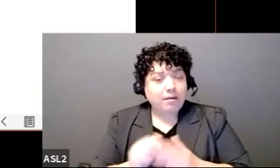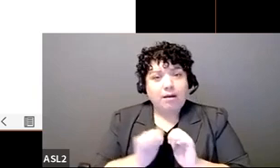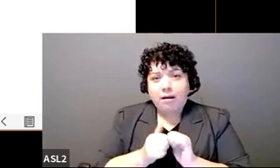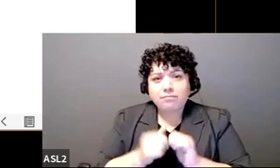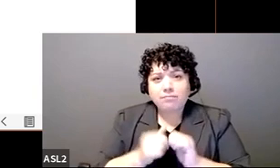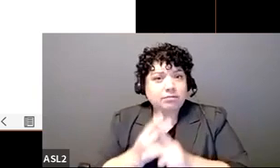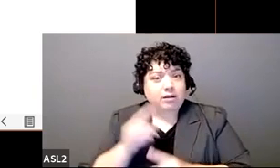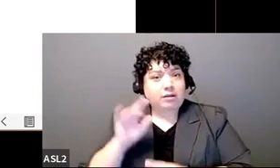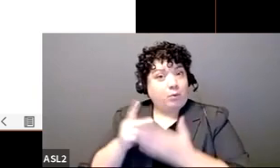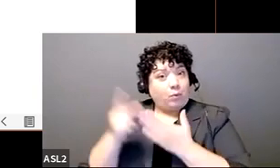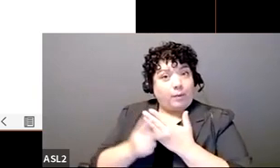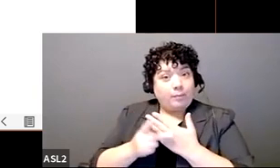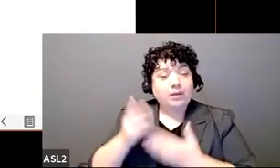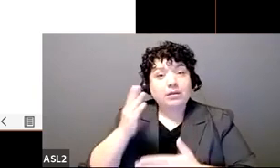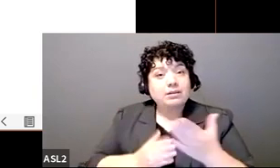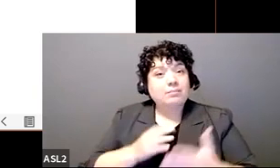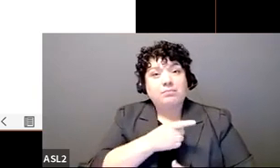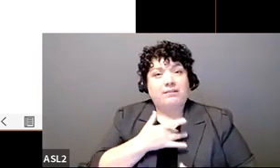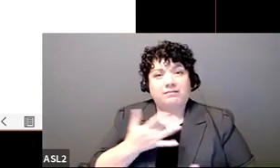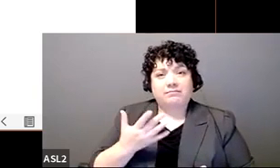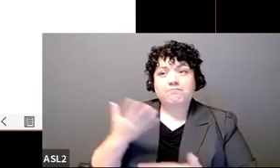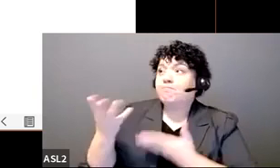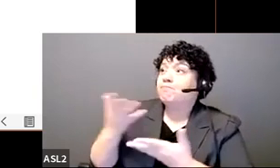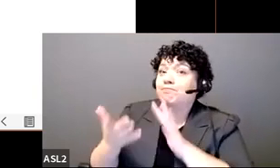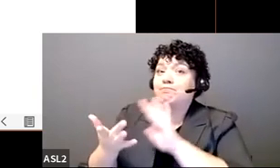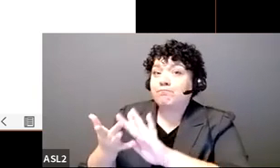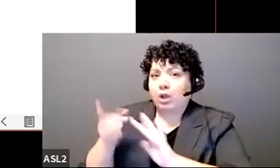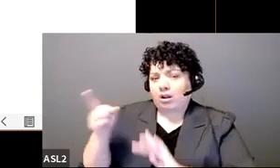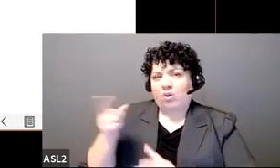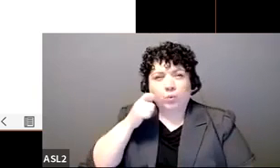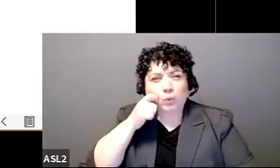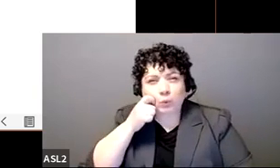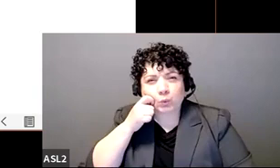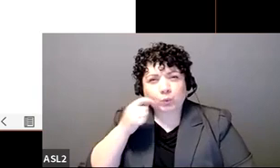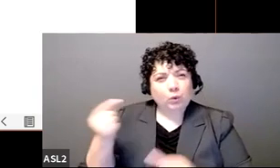some people reported being treated rudely or mocked and sometimes they were shuffled among